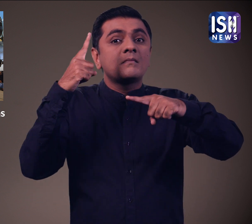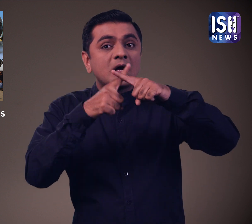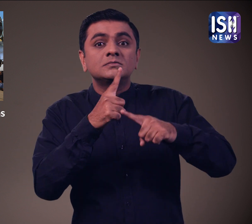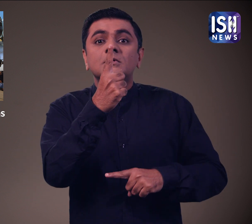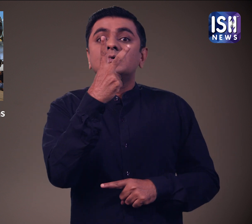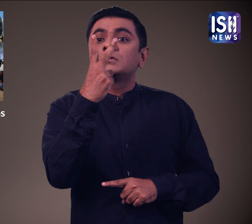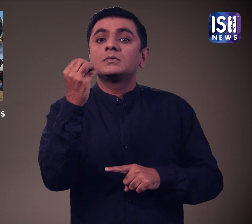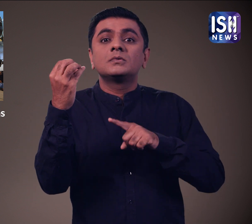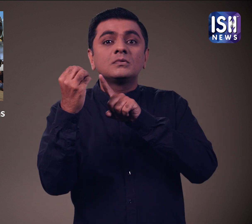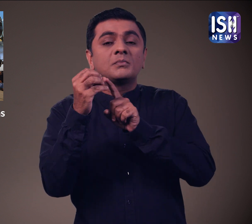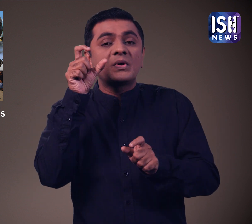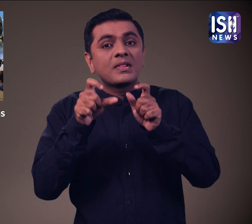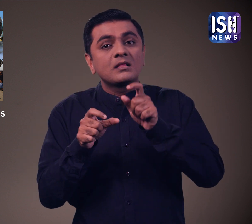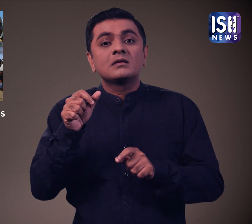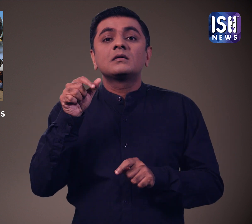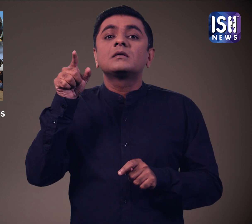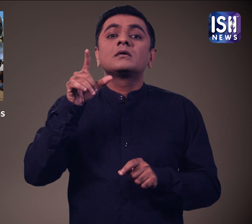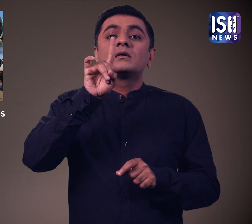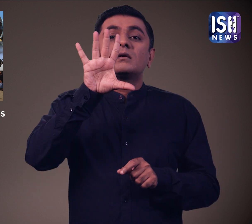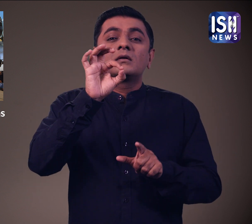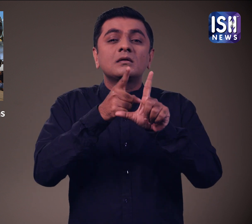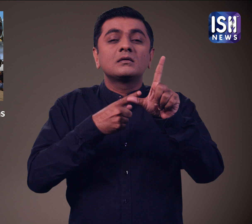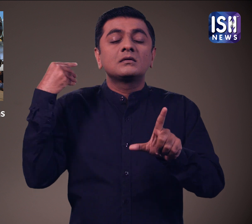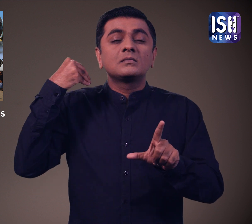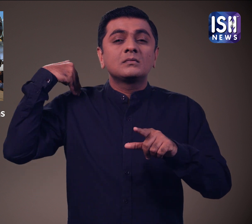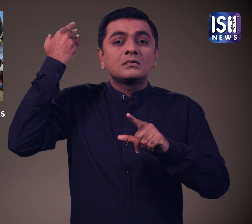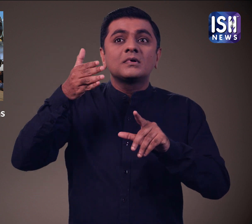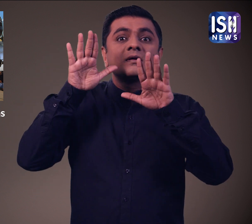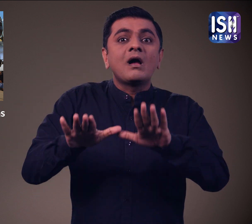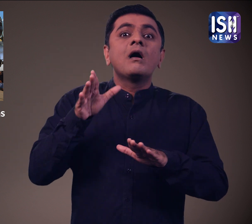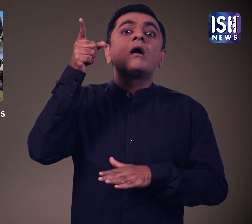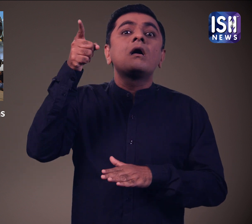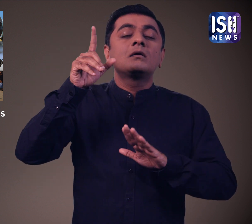There is also a settled Indian community of 1,200 people living in Sudan for nearly 150 years.